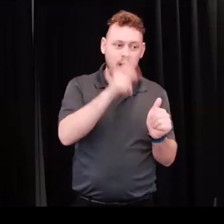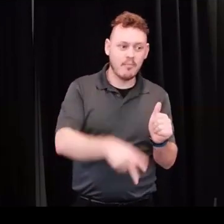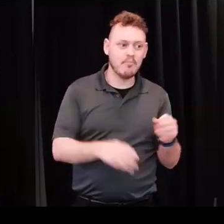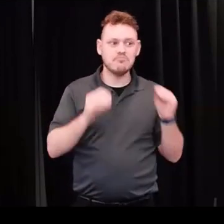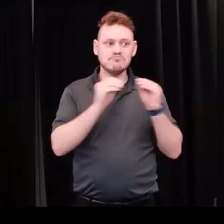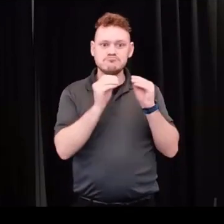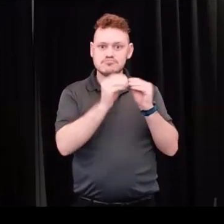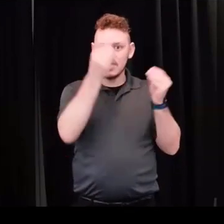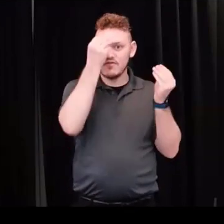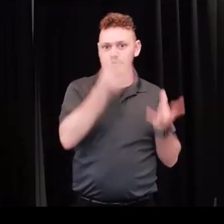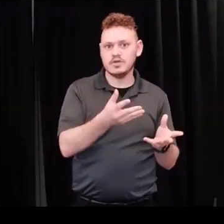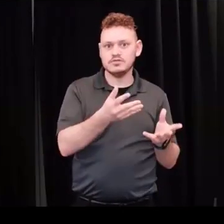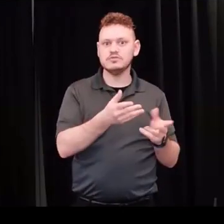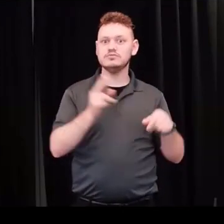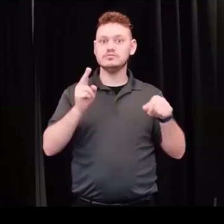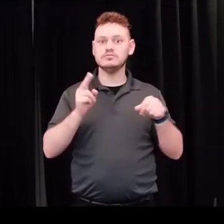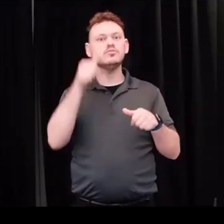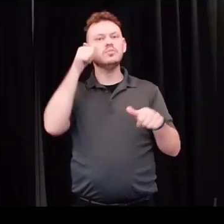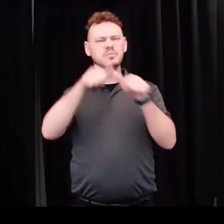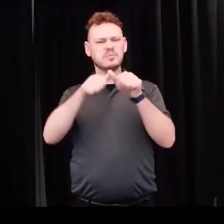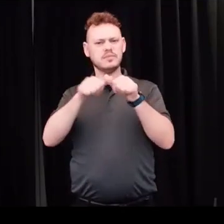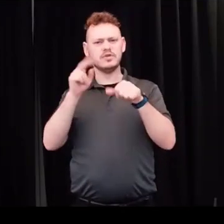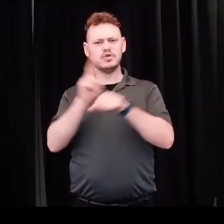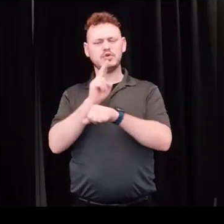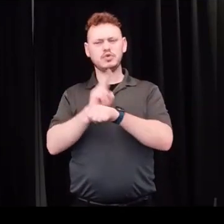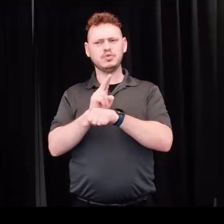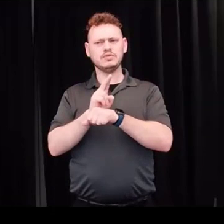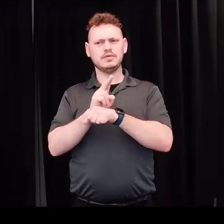You're using those, remember when we had you talking about the steps. We're talking about